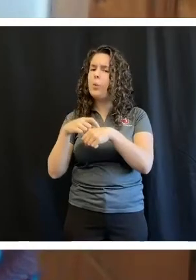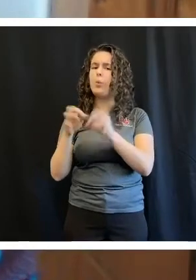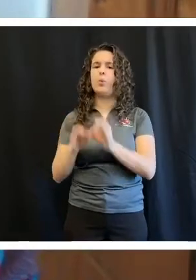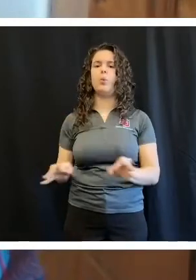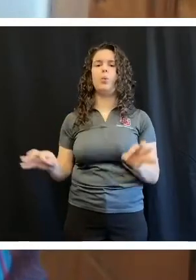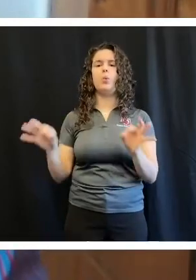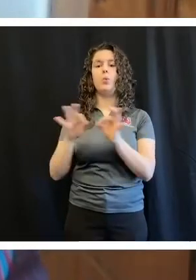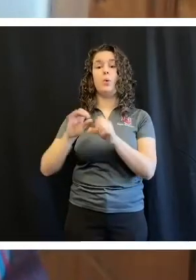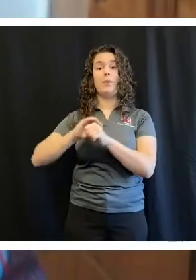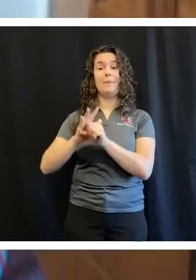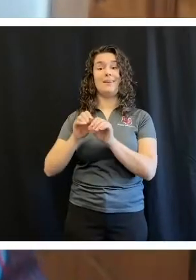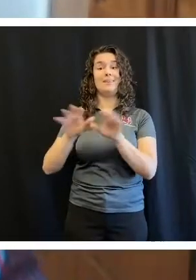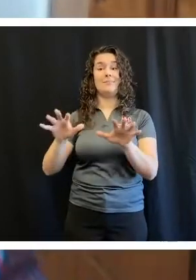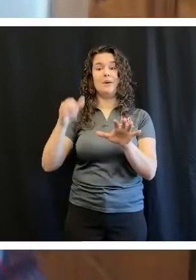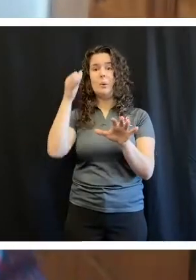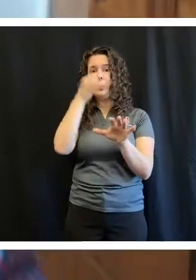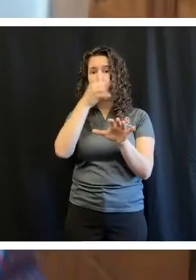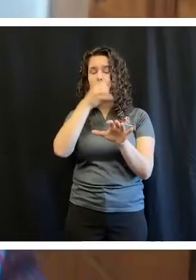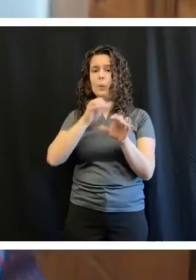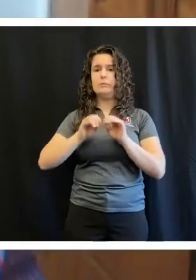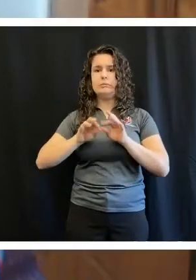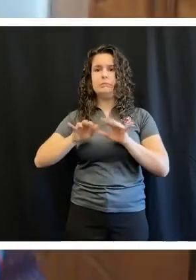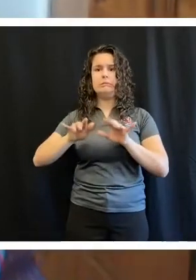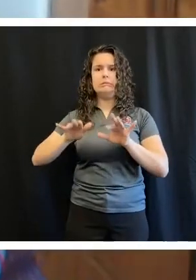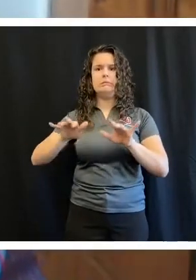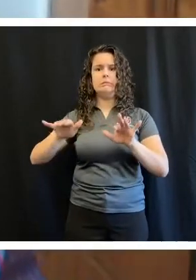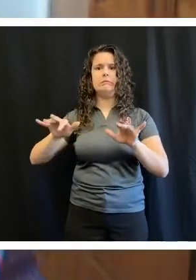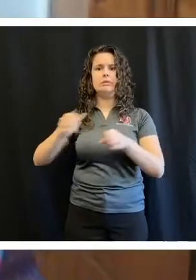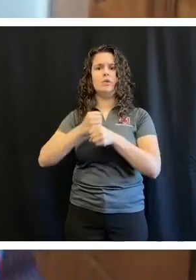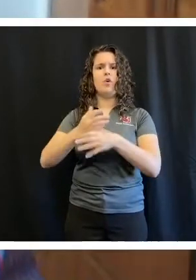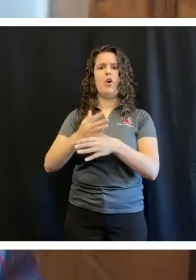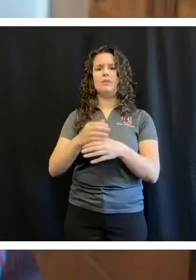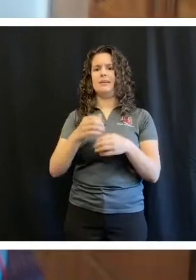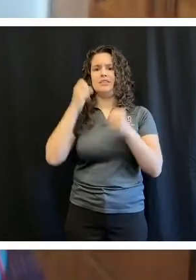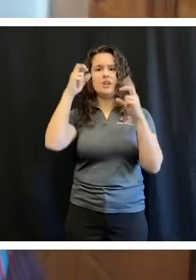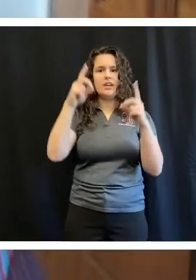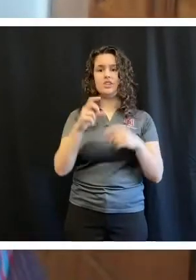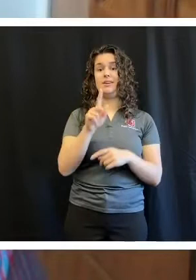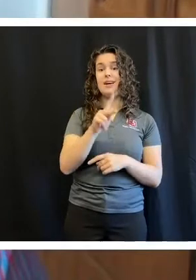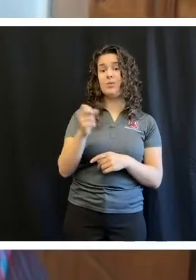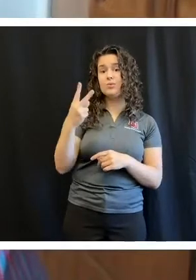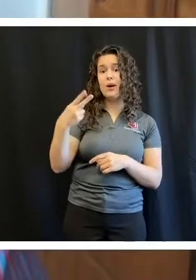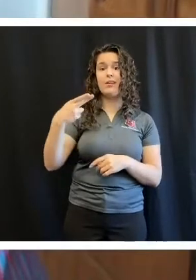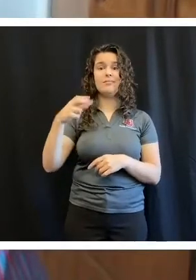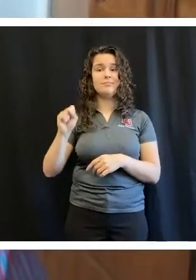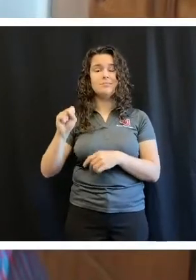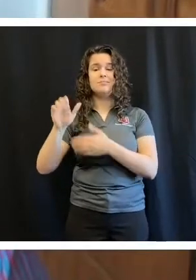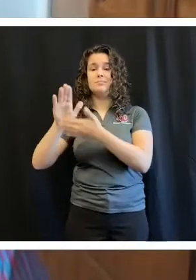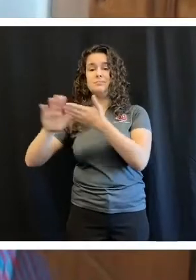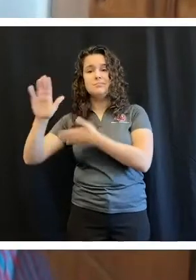The pandemic has thrust most of education, K through 12 and post-secondary, into a new modality.